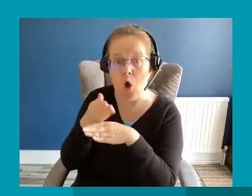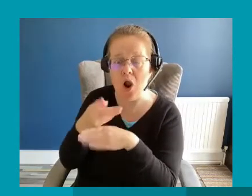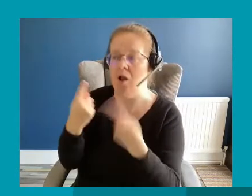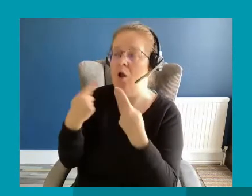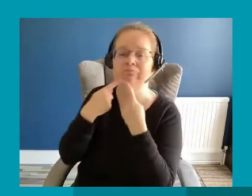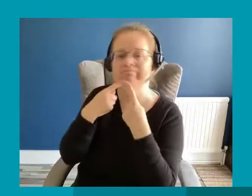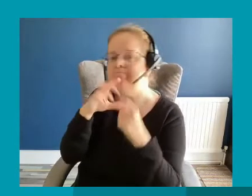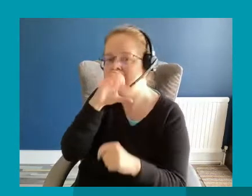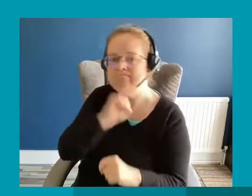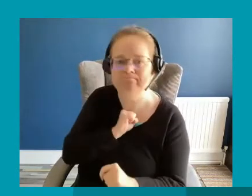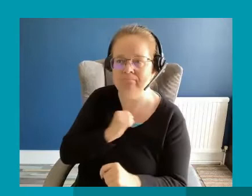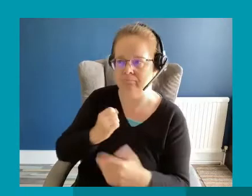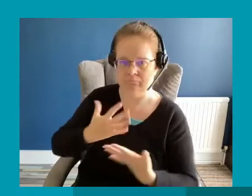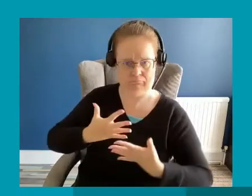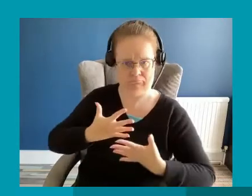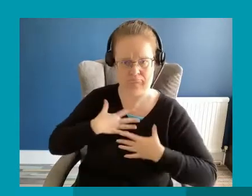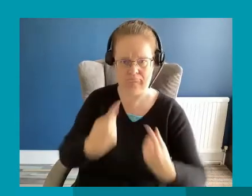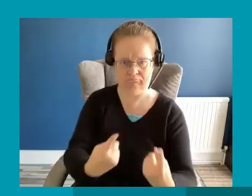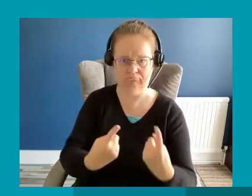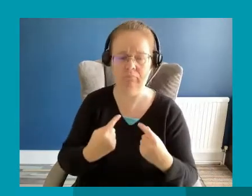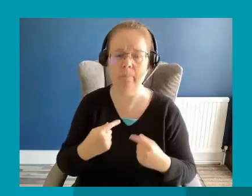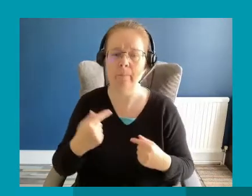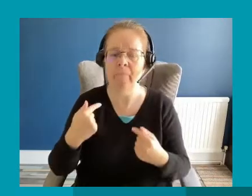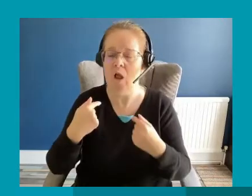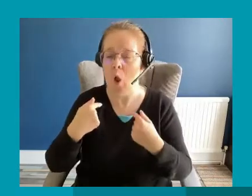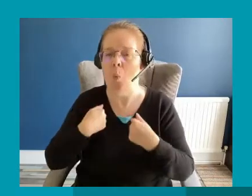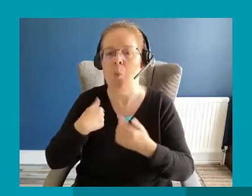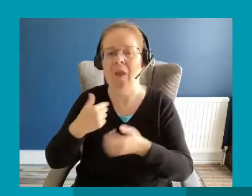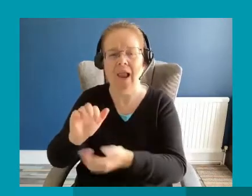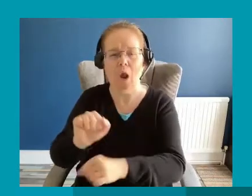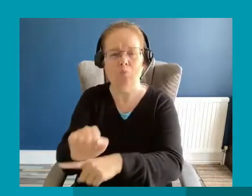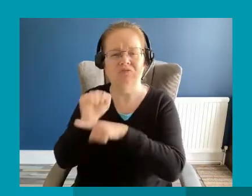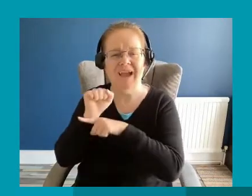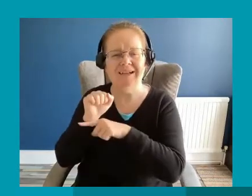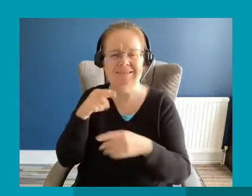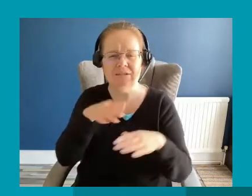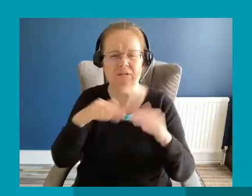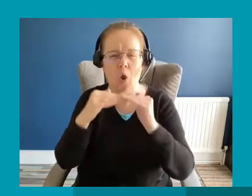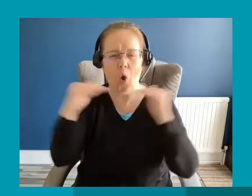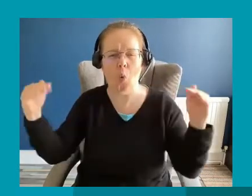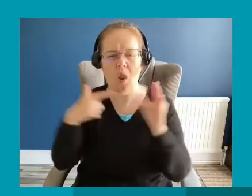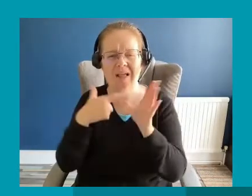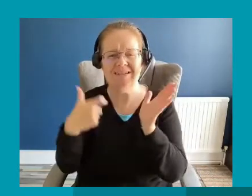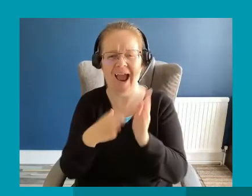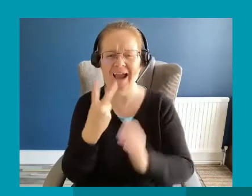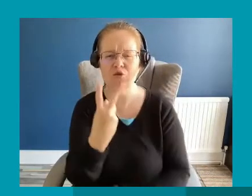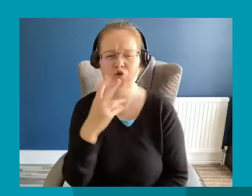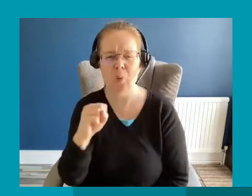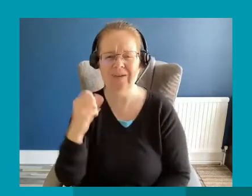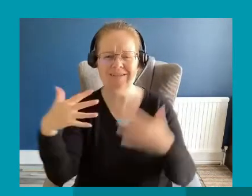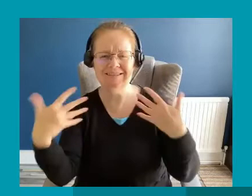and it's OK if you don't know that we are protected by the Equality Act of 2010.